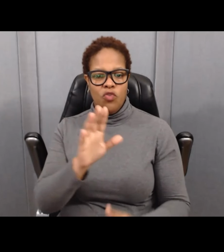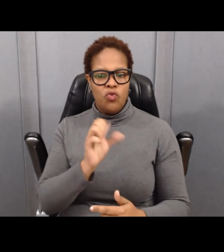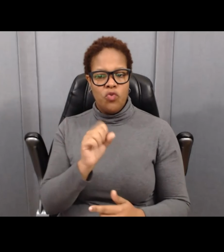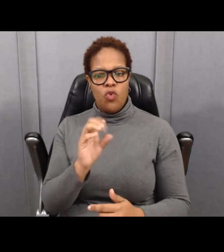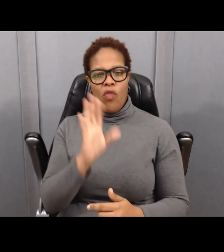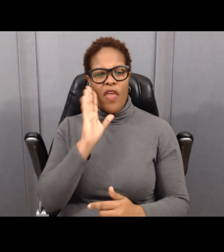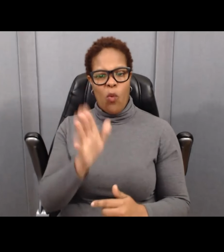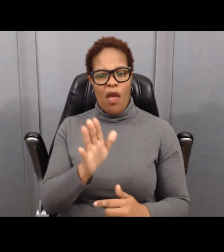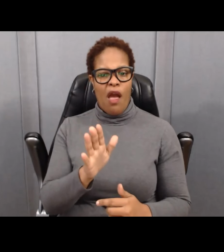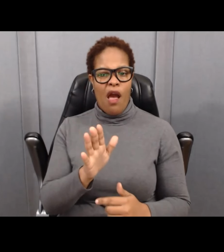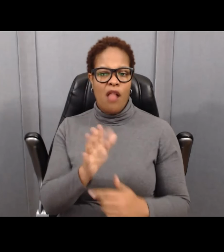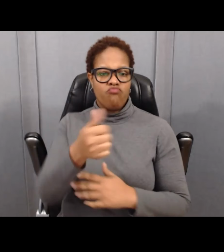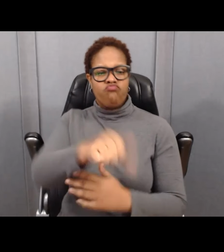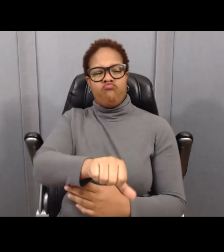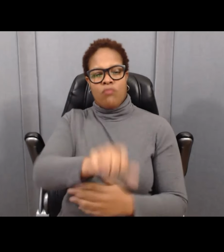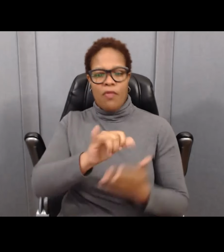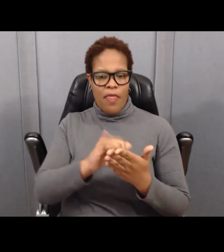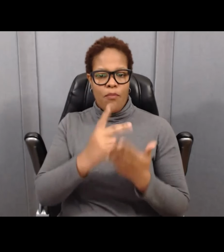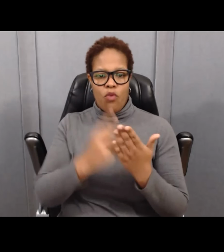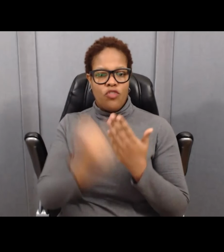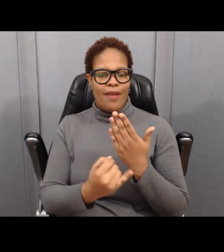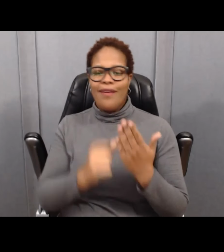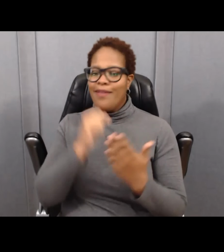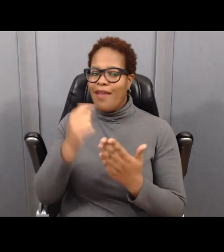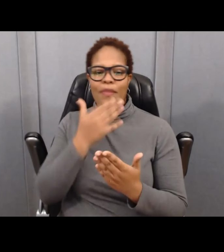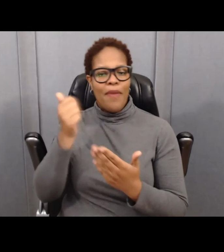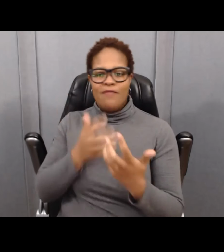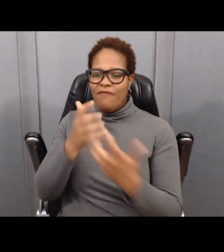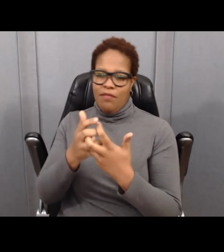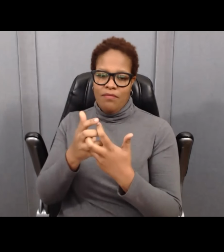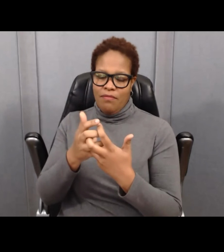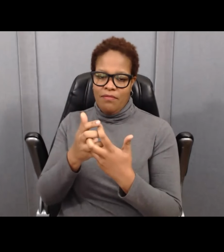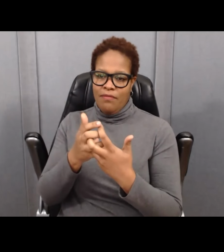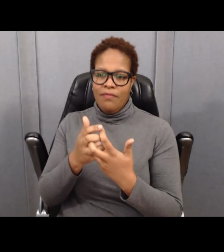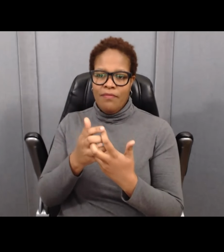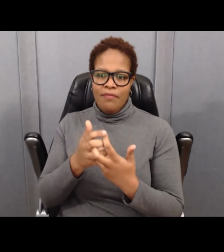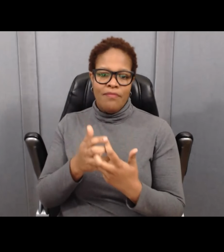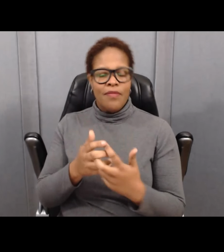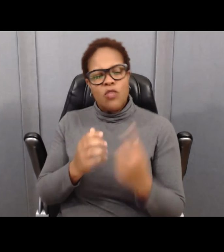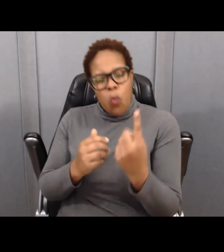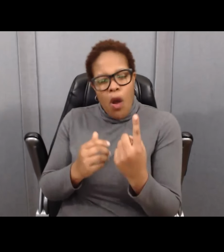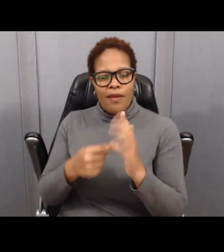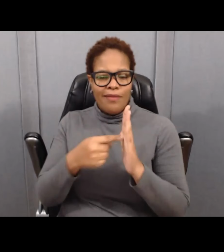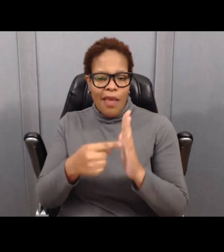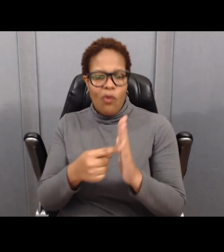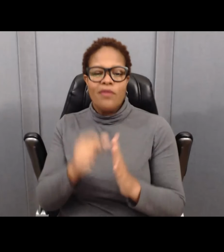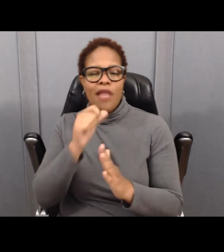because they're not the right person for that project. That's just one thing, not necessarily a cultural competency,